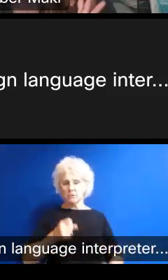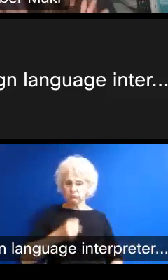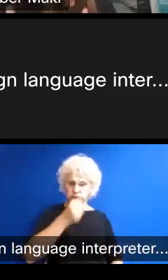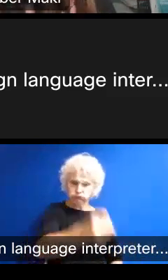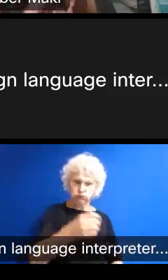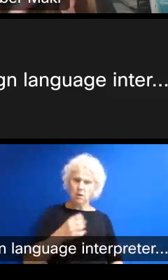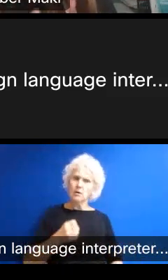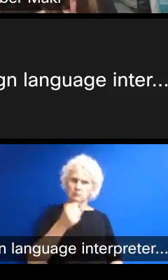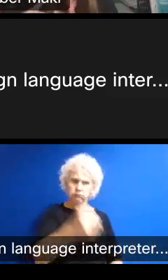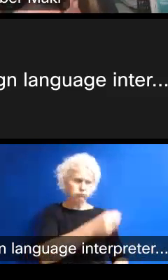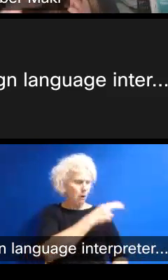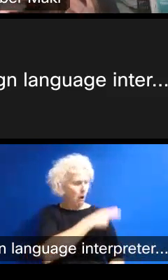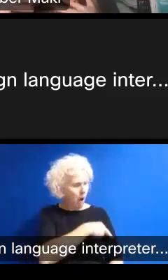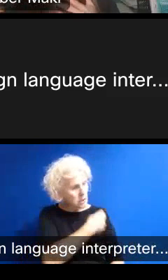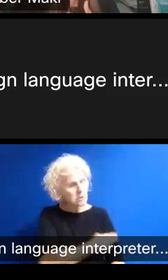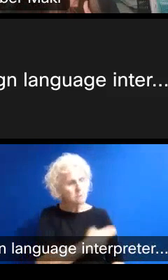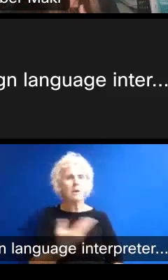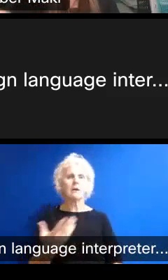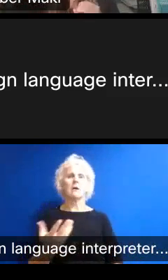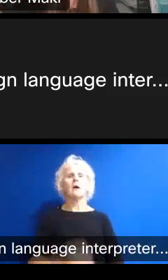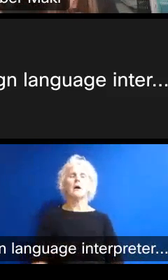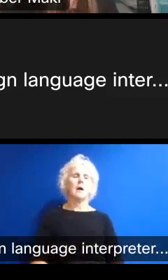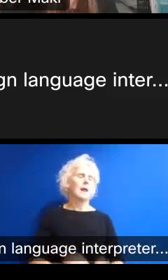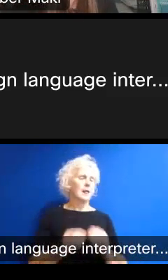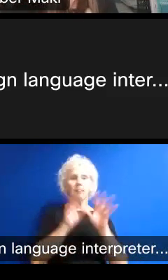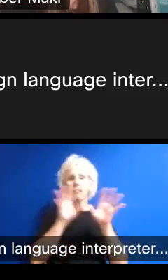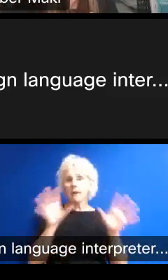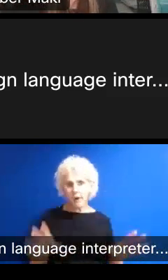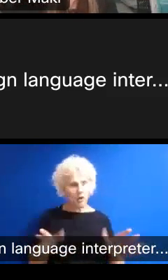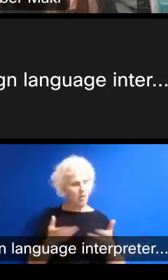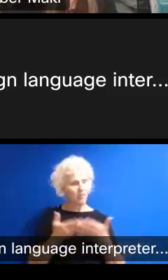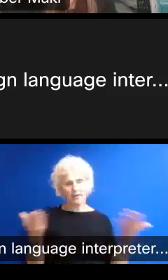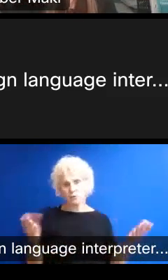there's a pretty clear indication if things continue the person's going to lose their